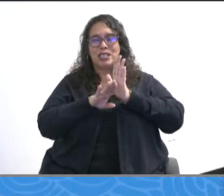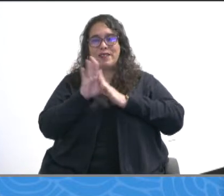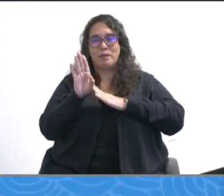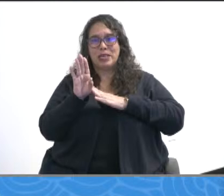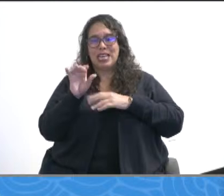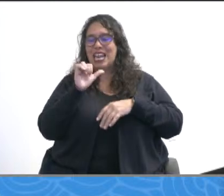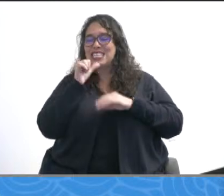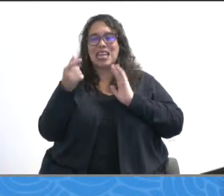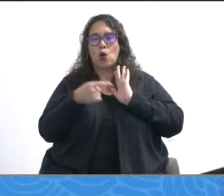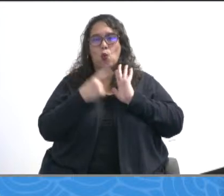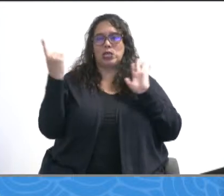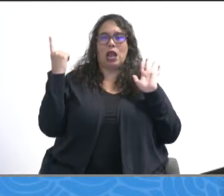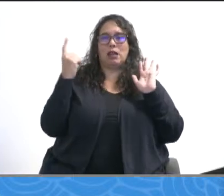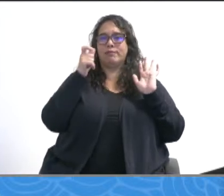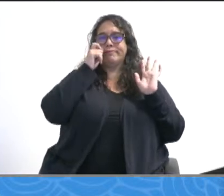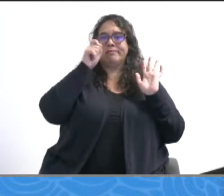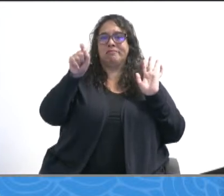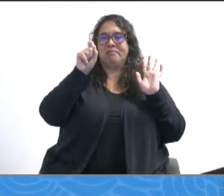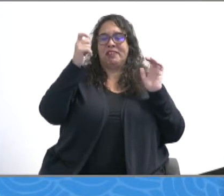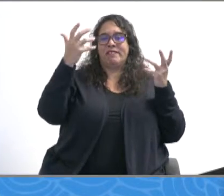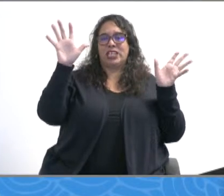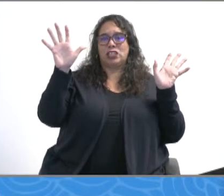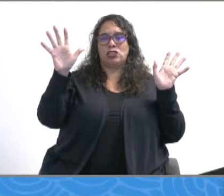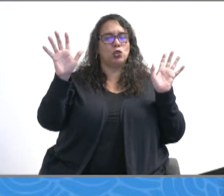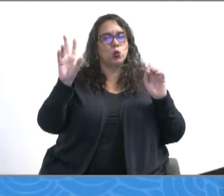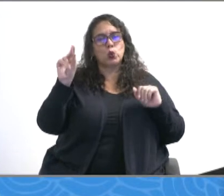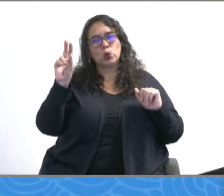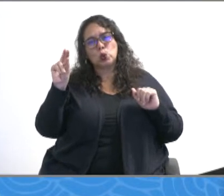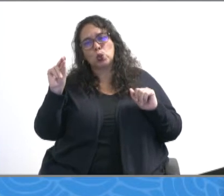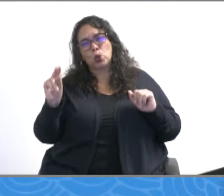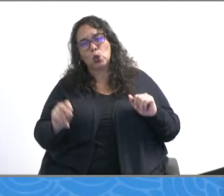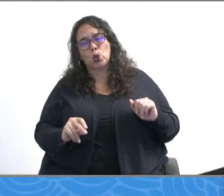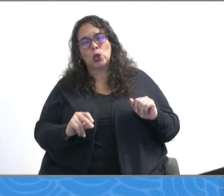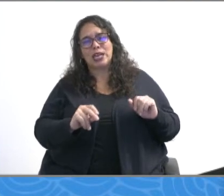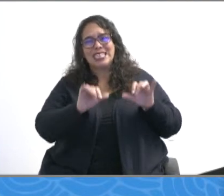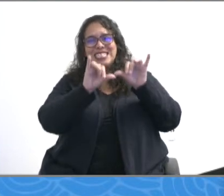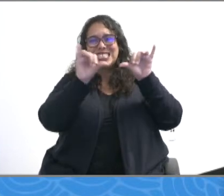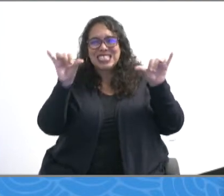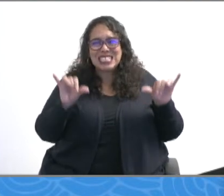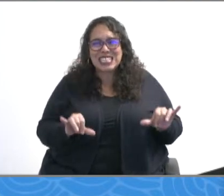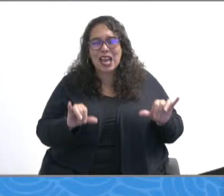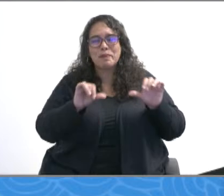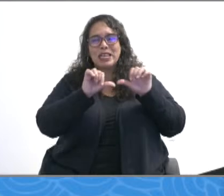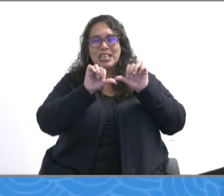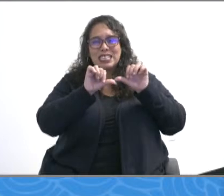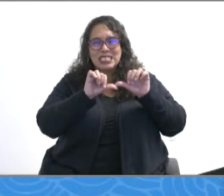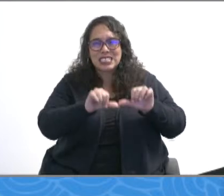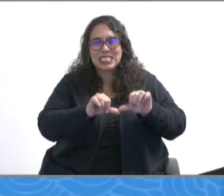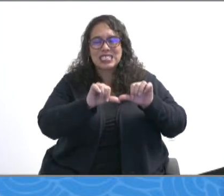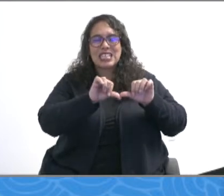that we utilize a very systemic and very consistent set of questions